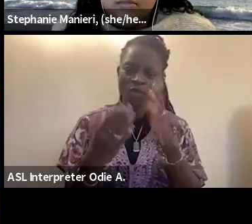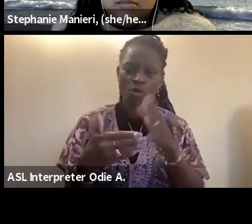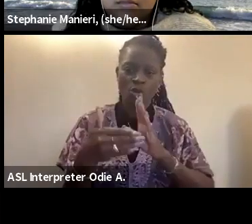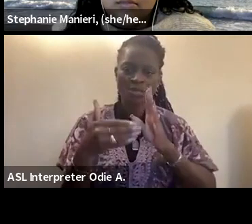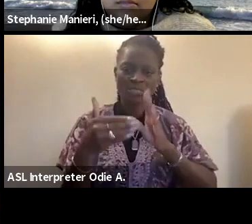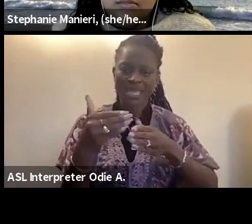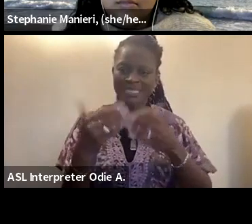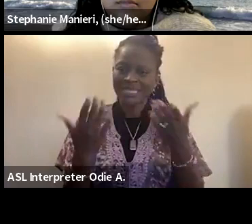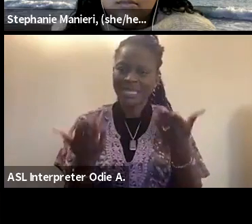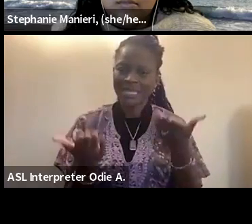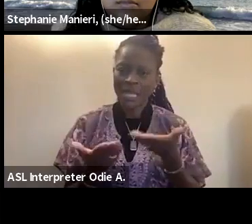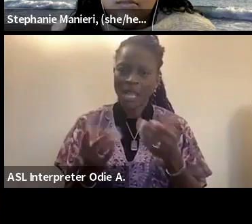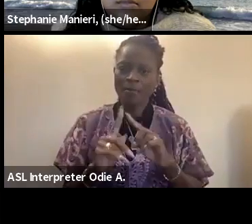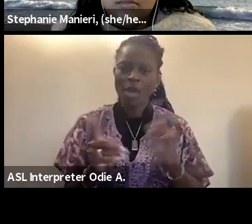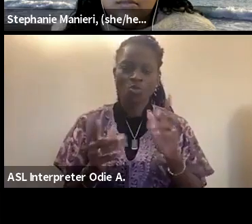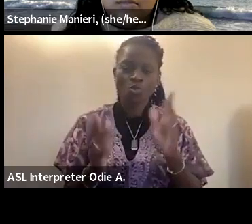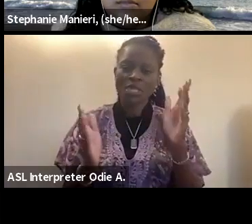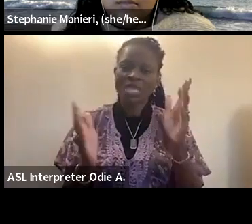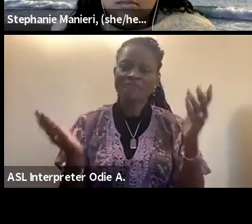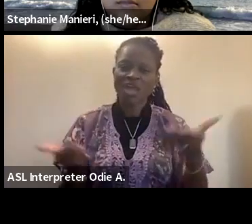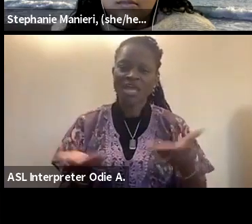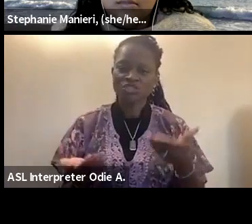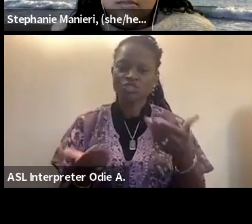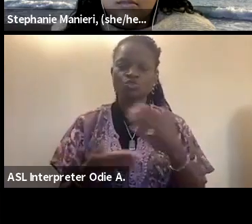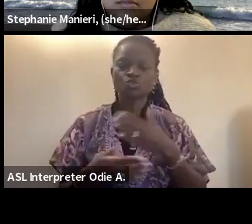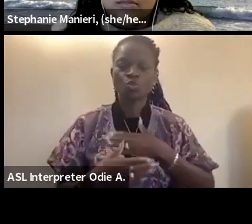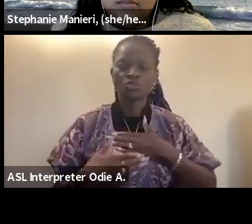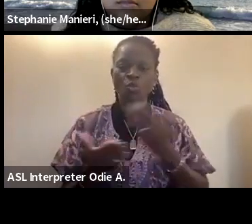you all to join us again next Wednesday at 04:00, and again, a